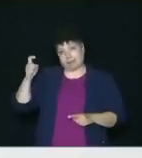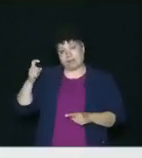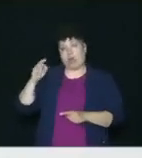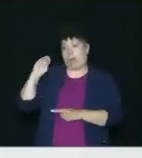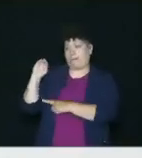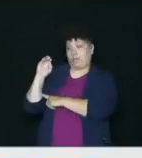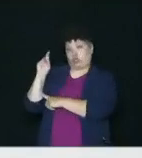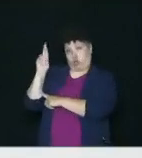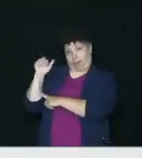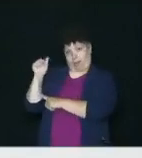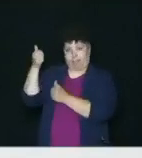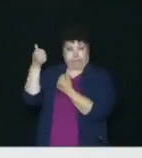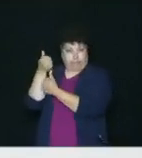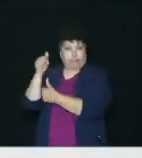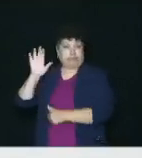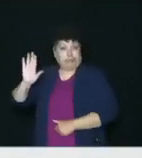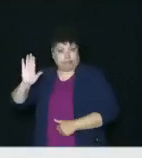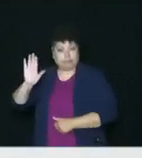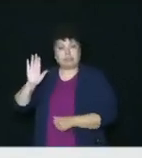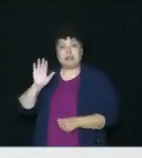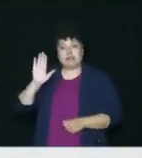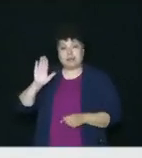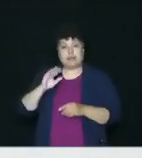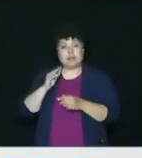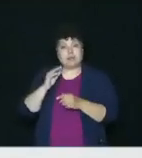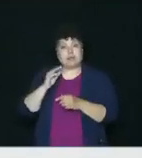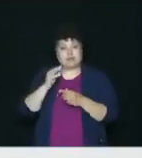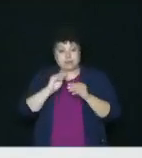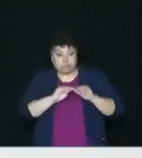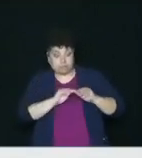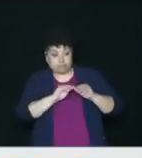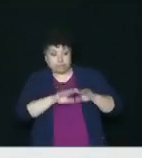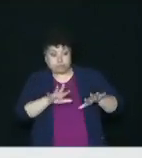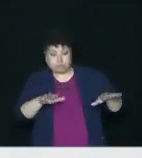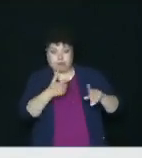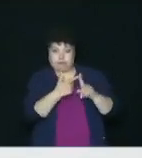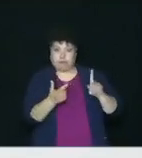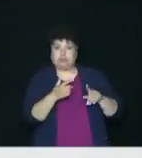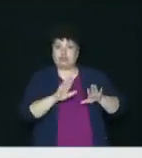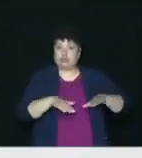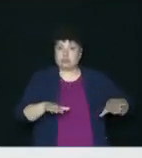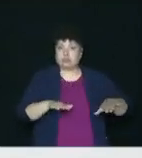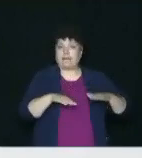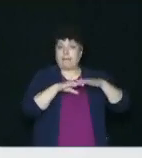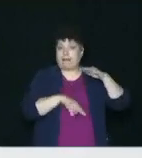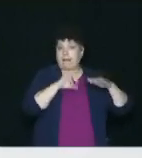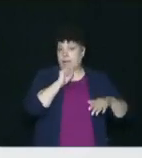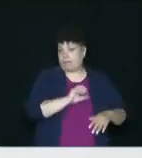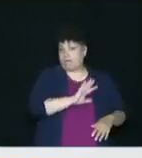SAFETY, EFFICACY, AND --